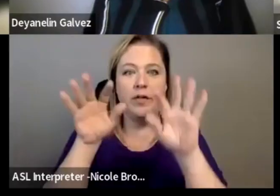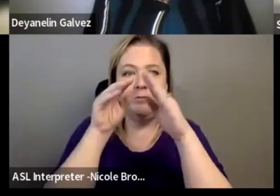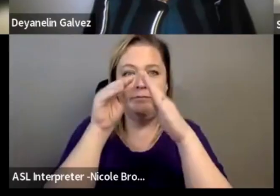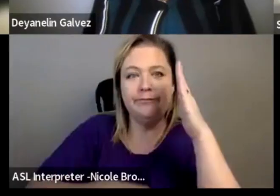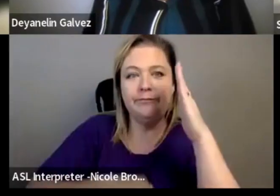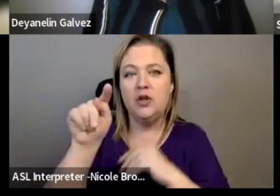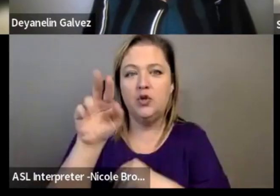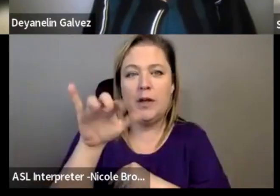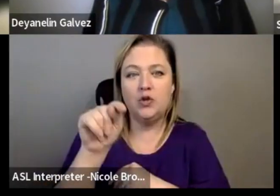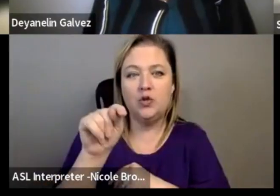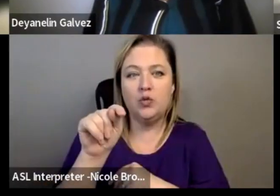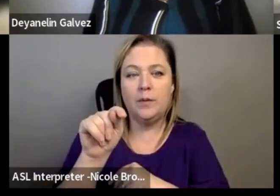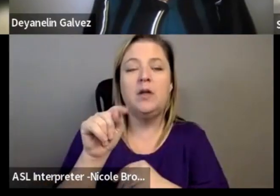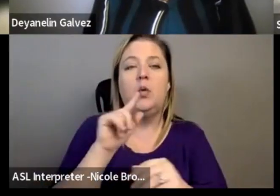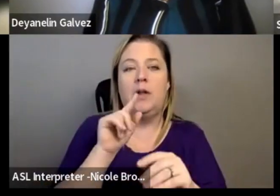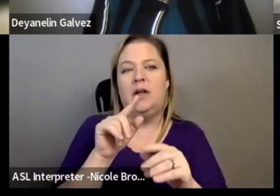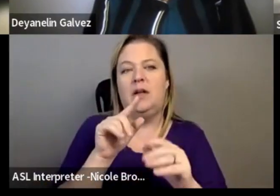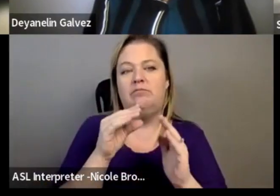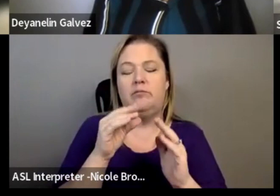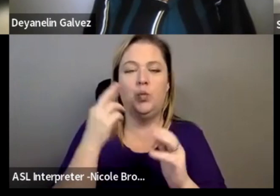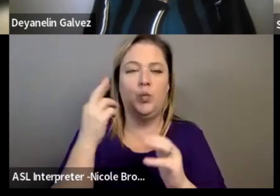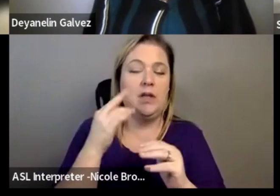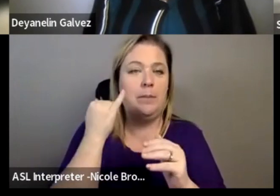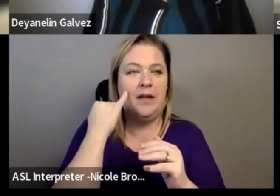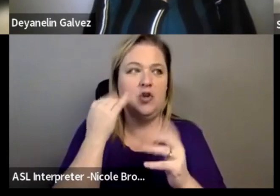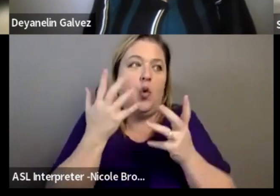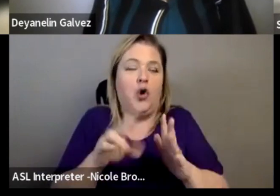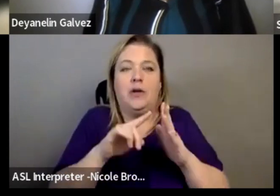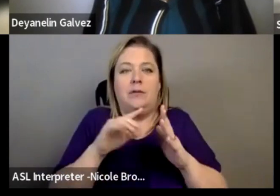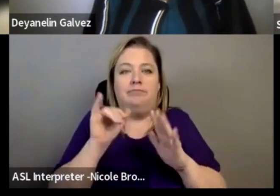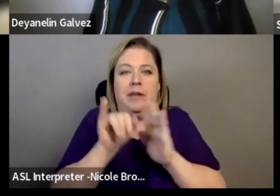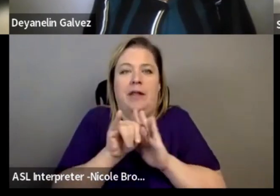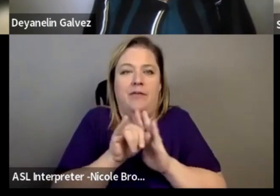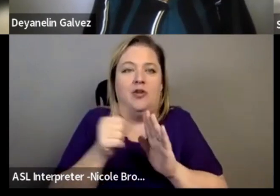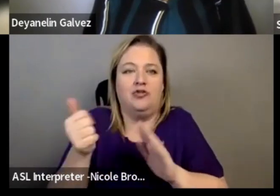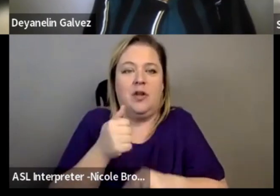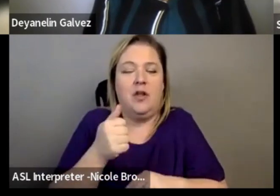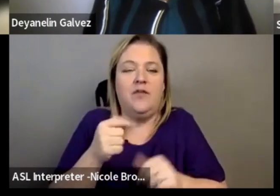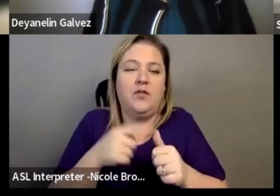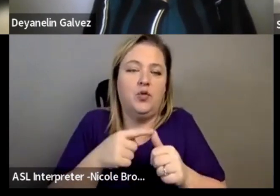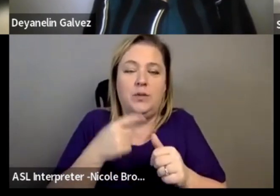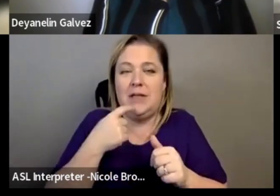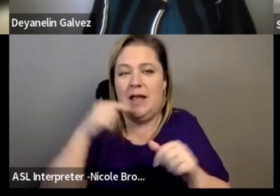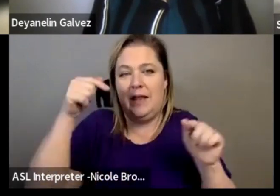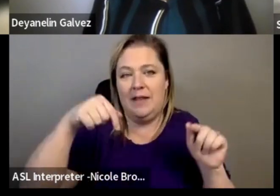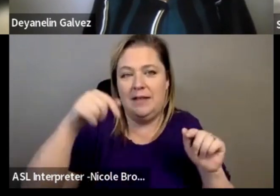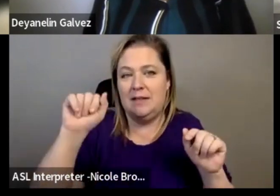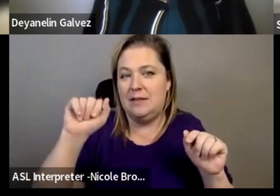you identify yourself just to get started. So I will start with this is Alex. And with this. With that, I'm going to